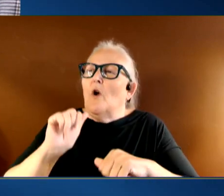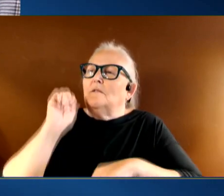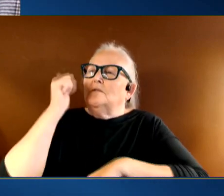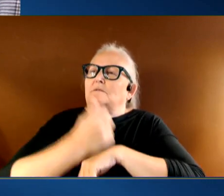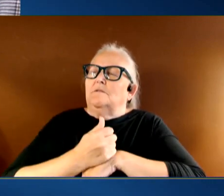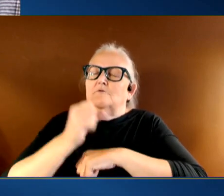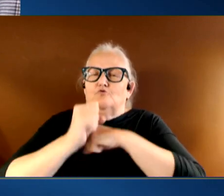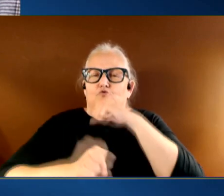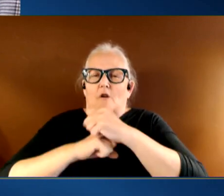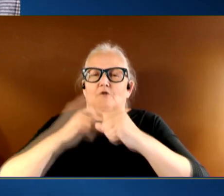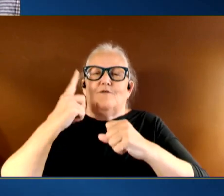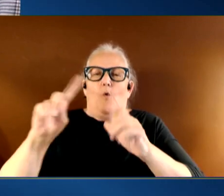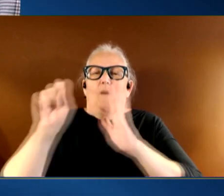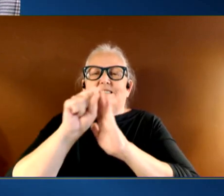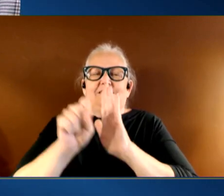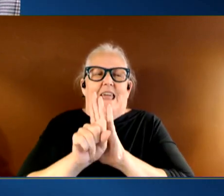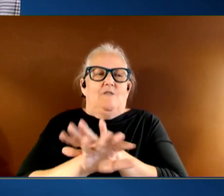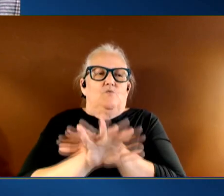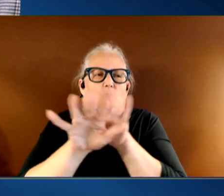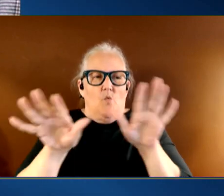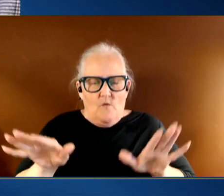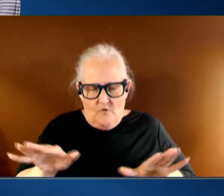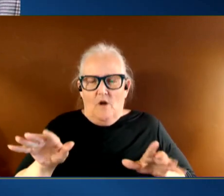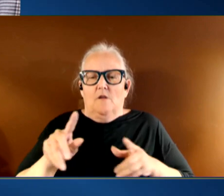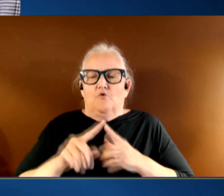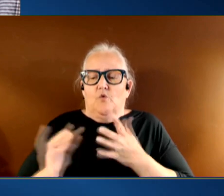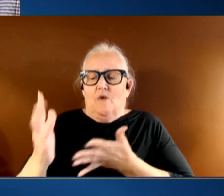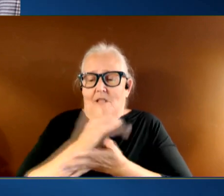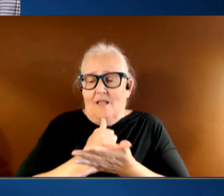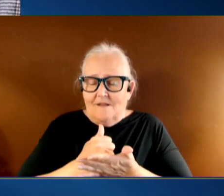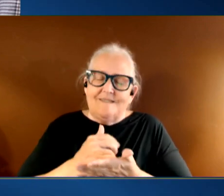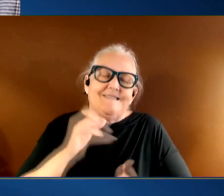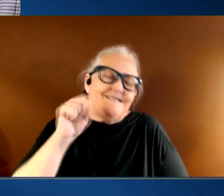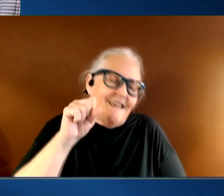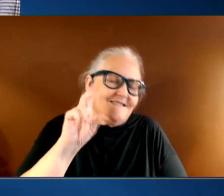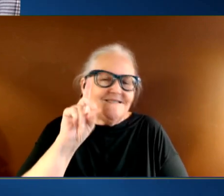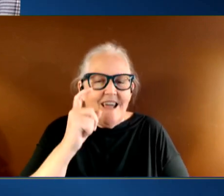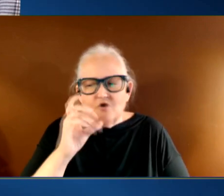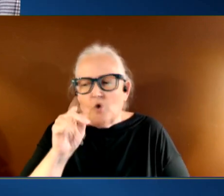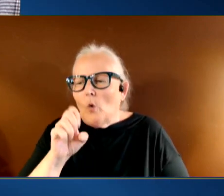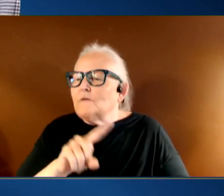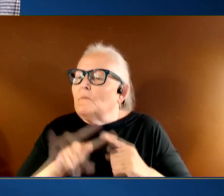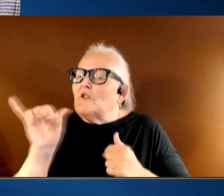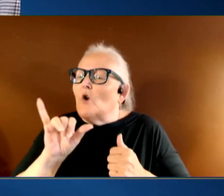collecting not just the diagnostic codes but medications and lab values and other